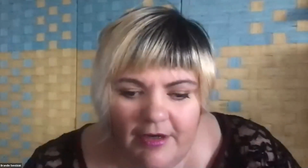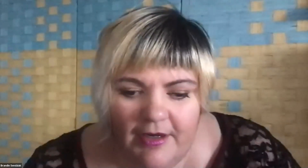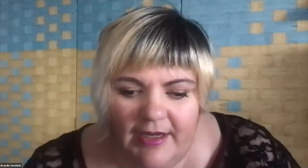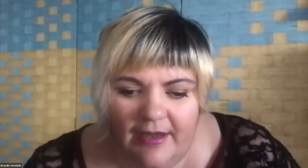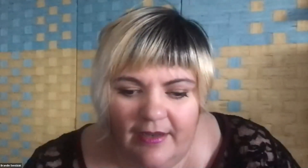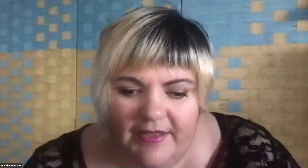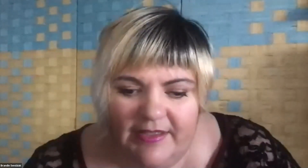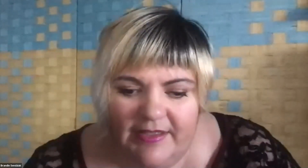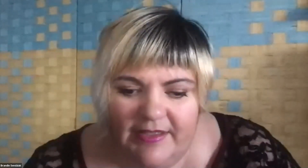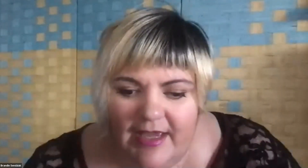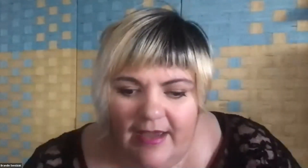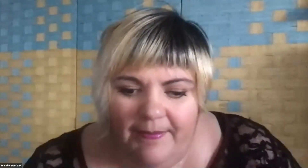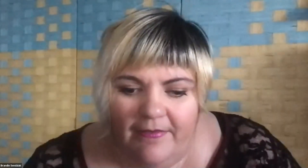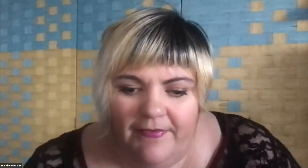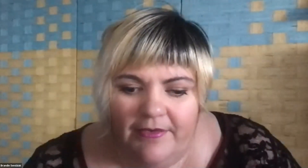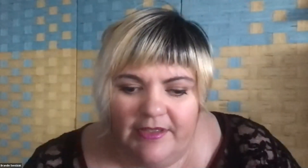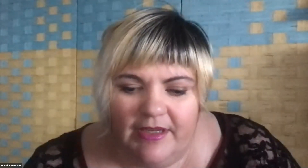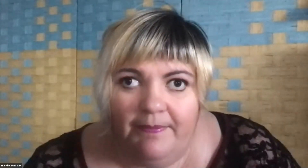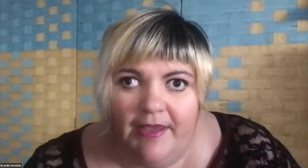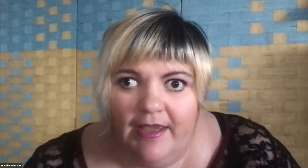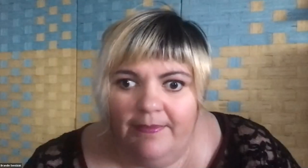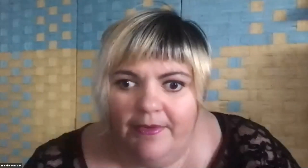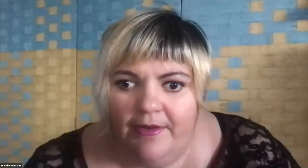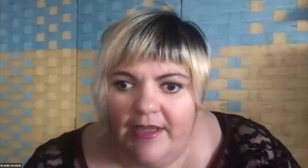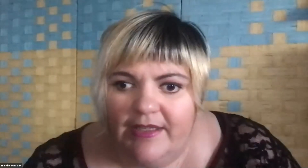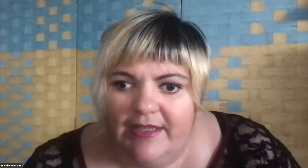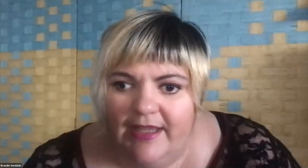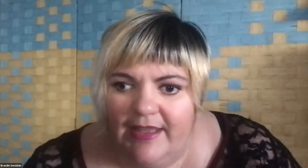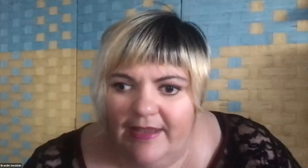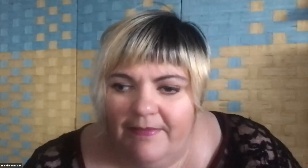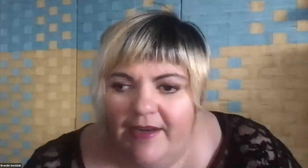state's high up on the states prior tu for receiving the